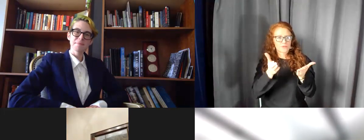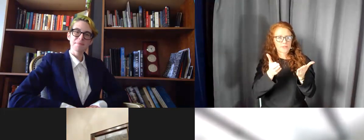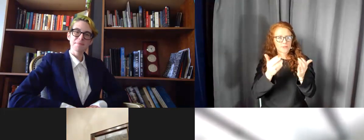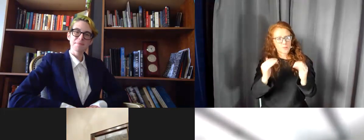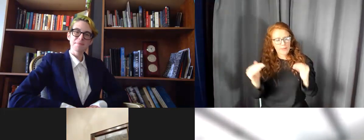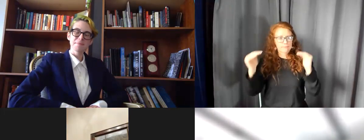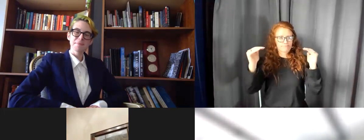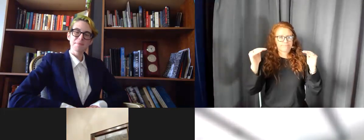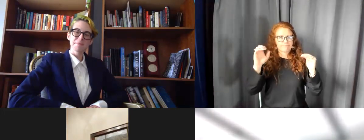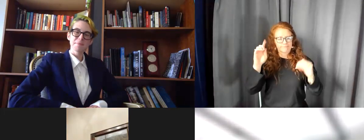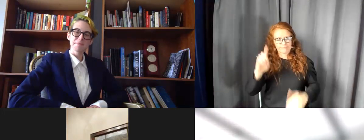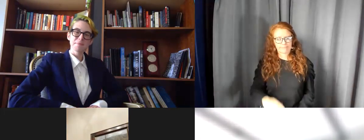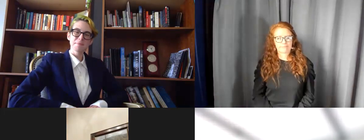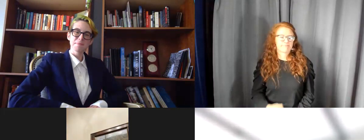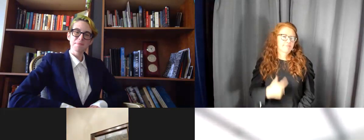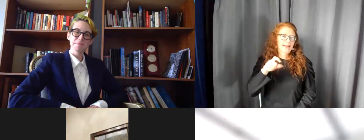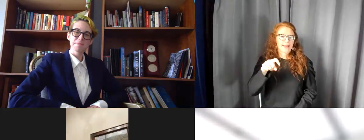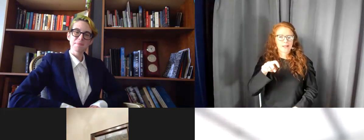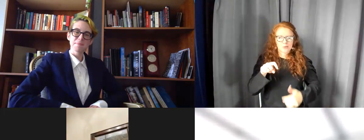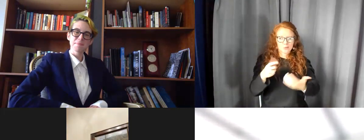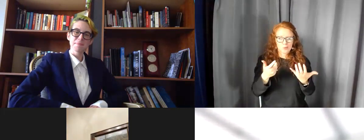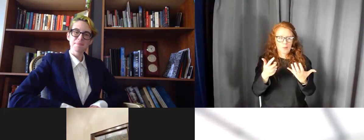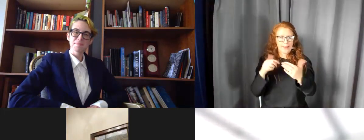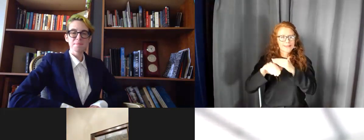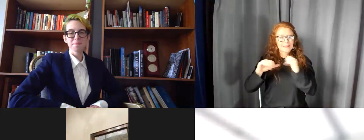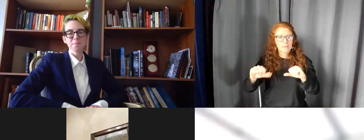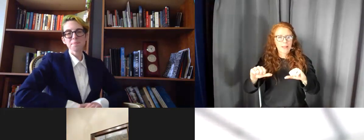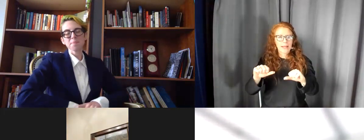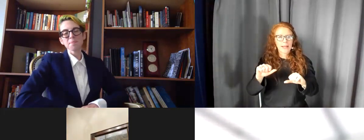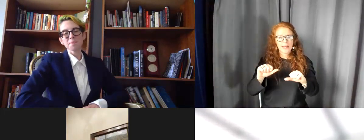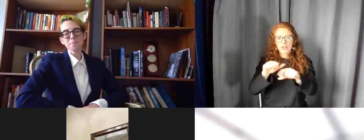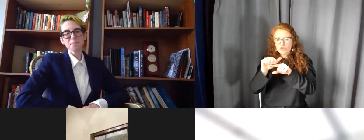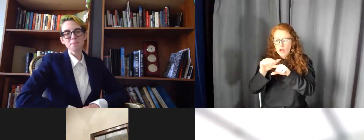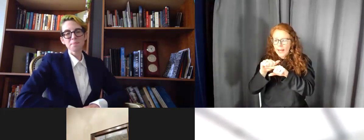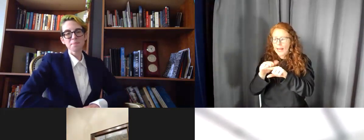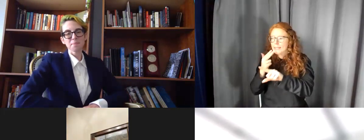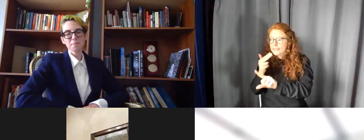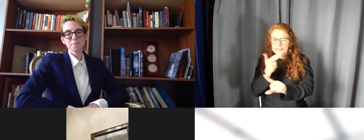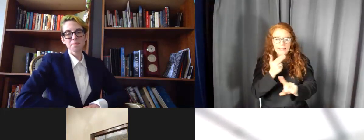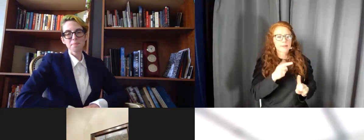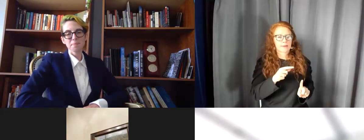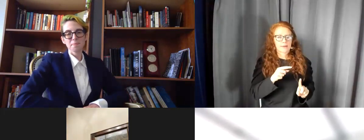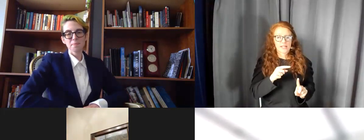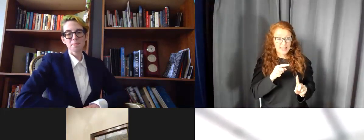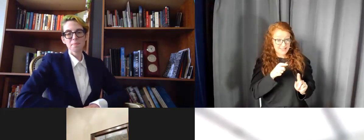Jordan Radford: So I had to take this accessibility, little micro training, and it was saying that like accommodations are